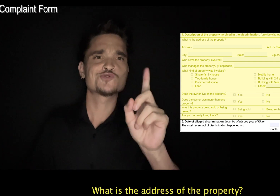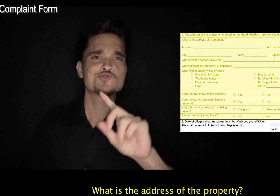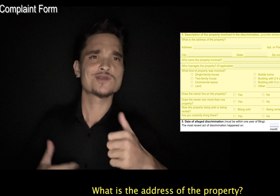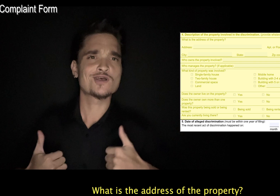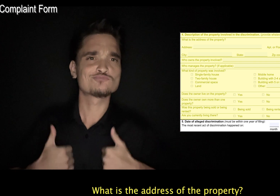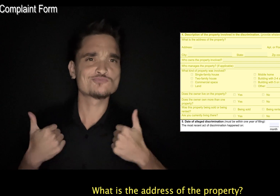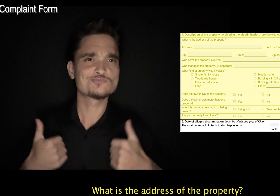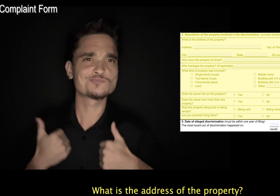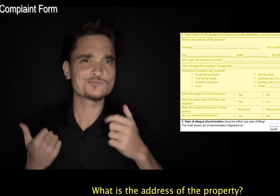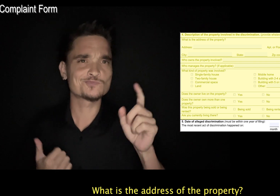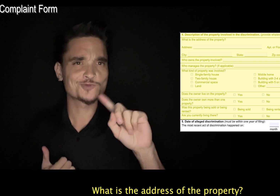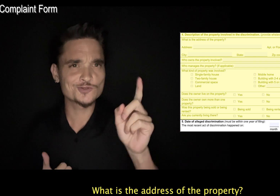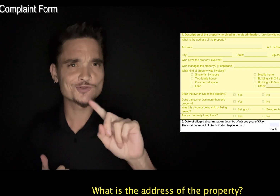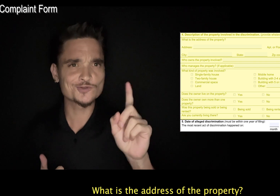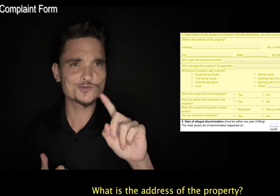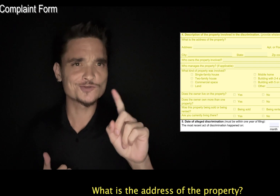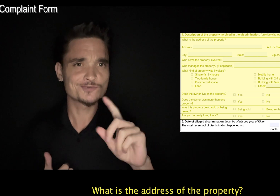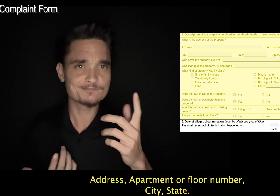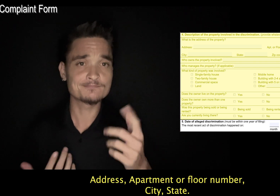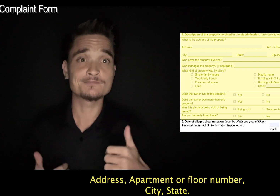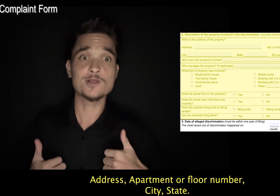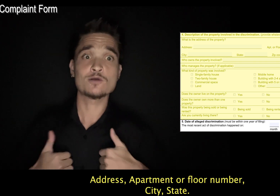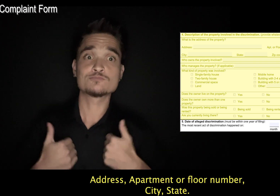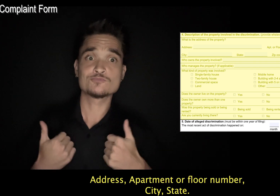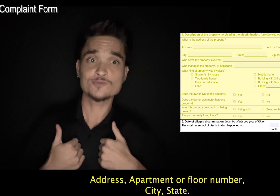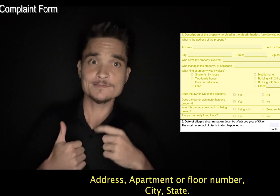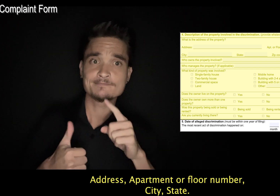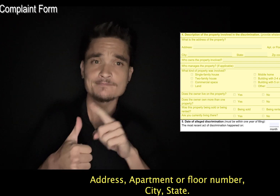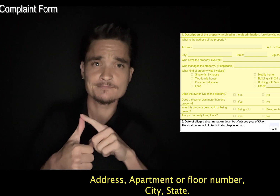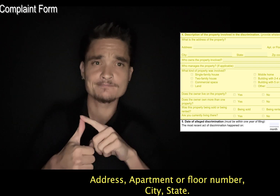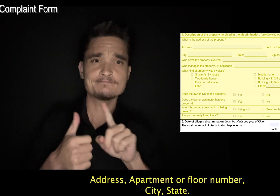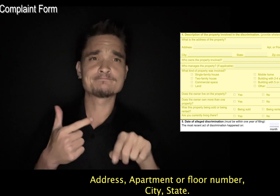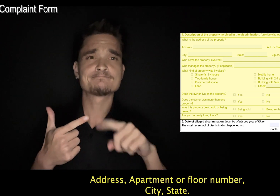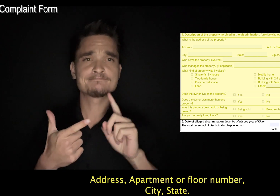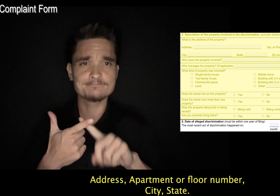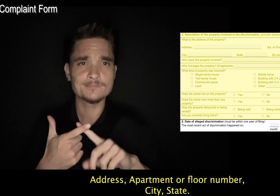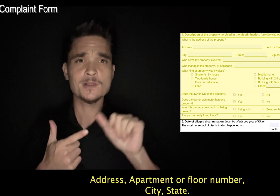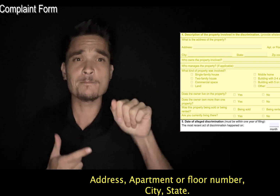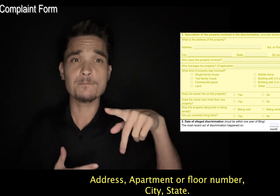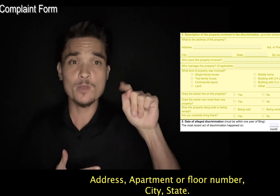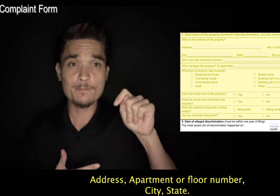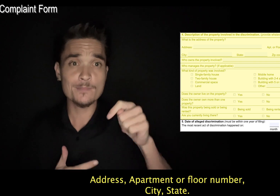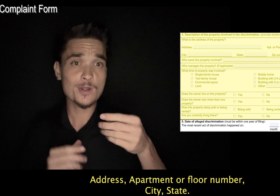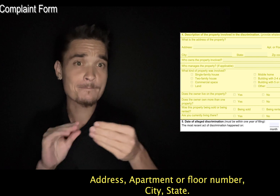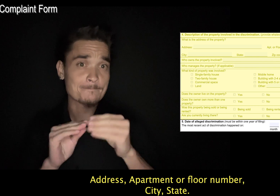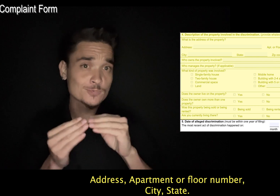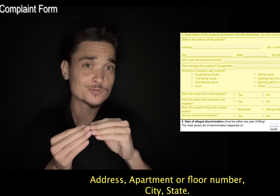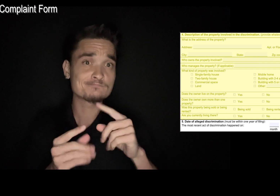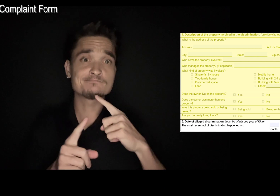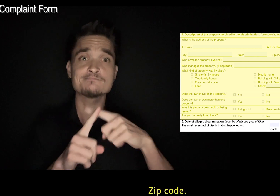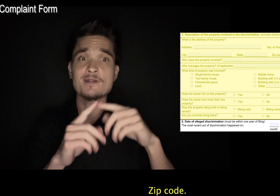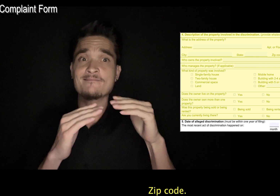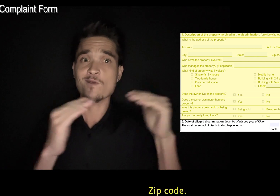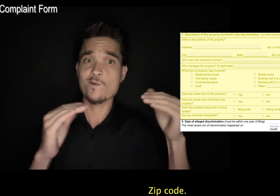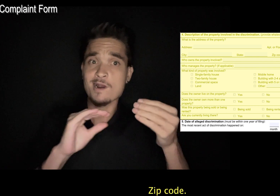What is the address of the property? Address, Apartment or floor number, City, State. Zip code.